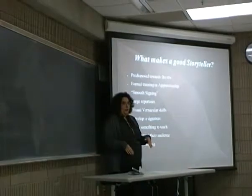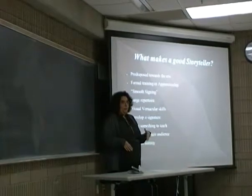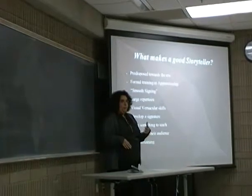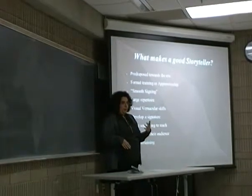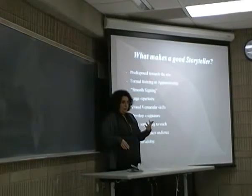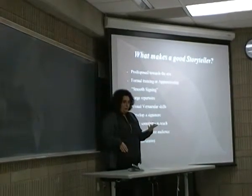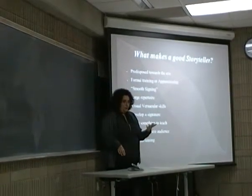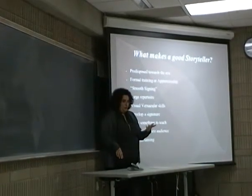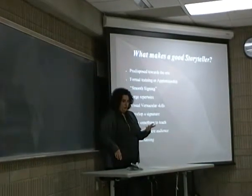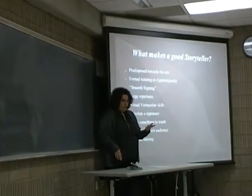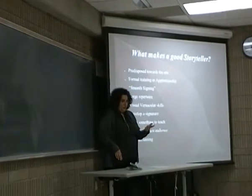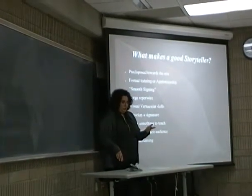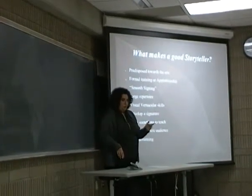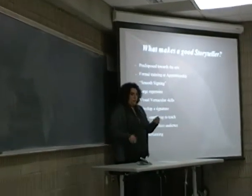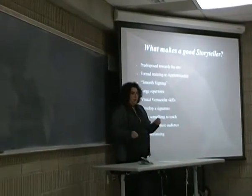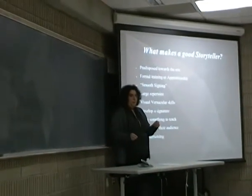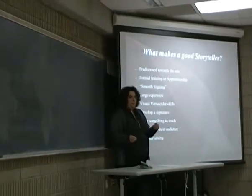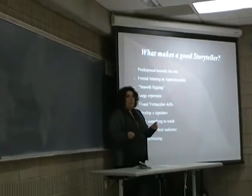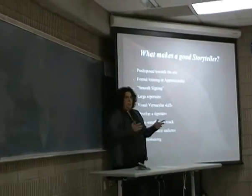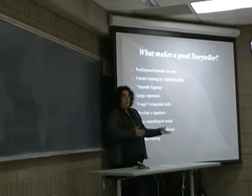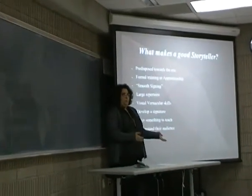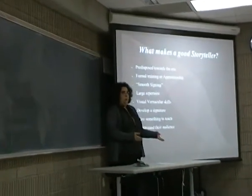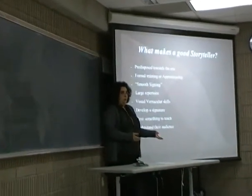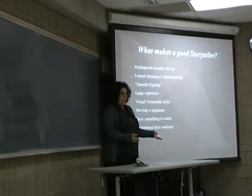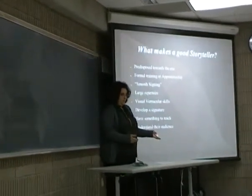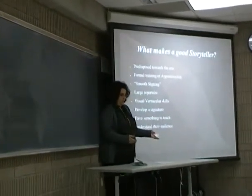or an apprenticeship to become that accomplished?